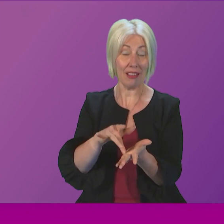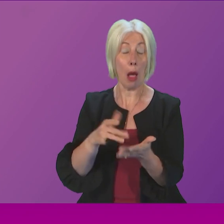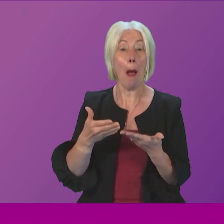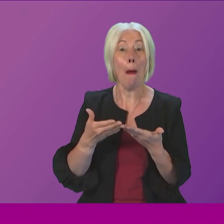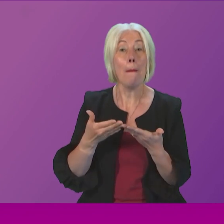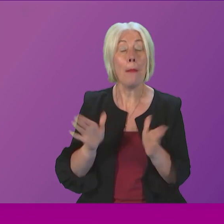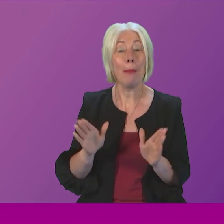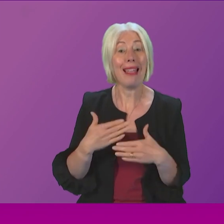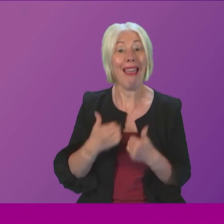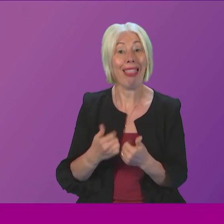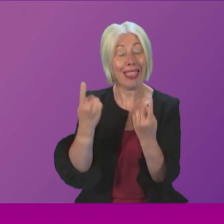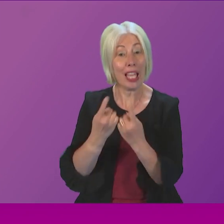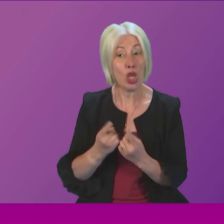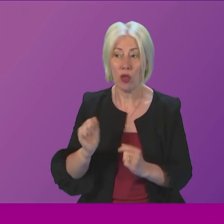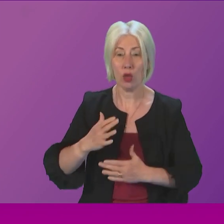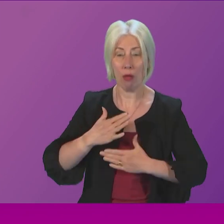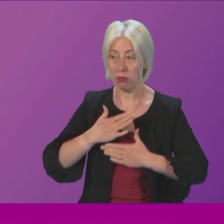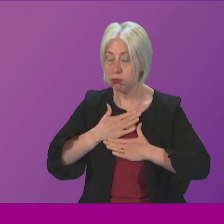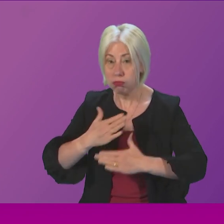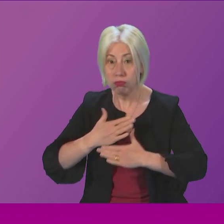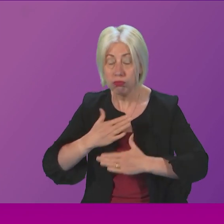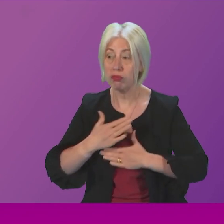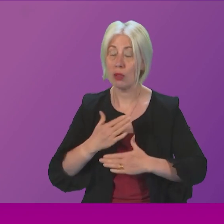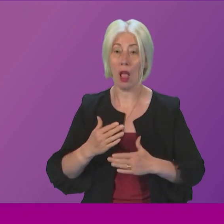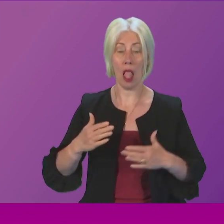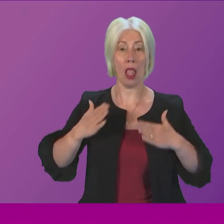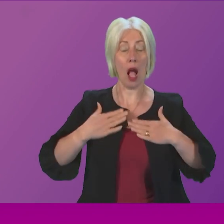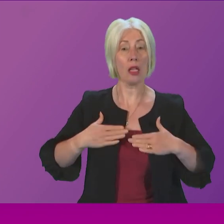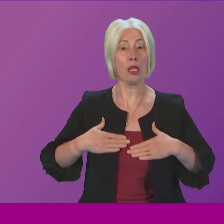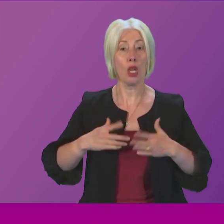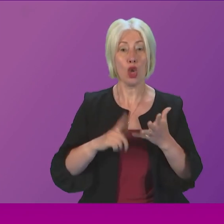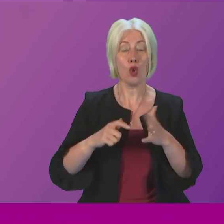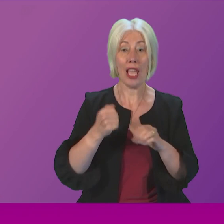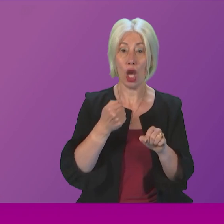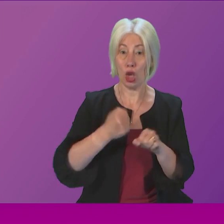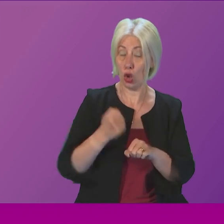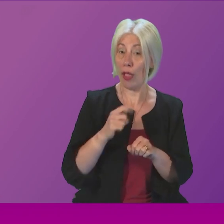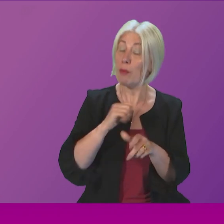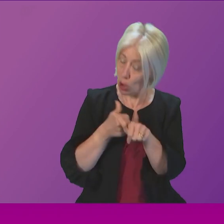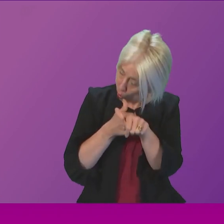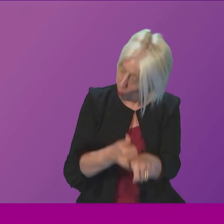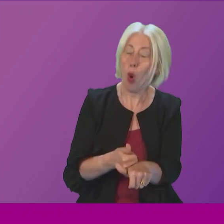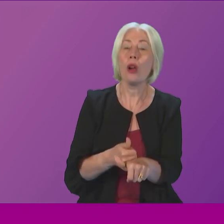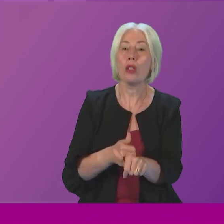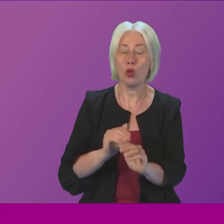That is why the likes of Asthma and Lung UK have supported the introduction of low-emission